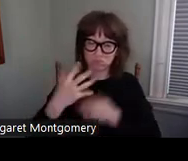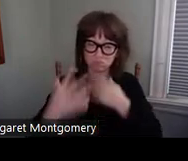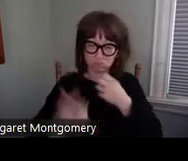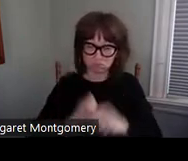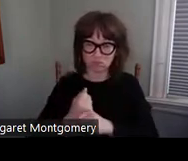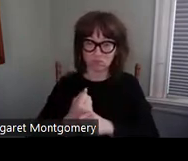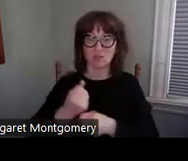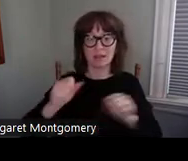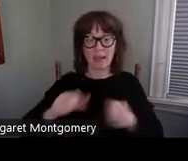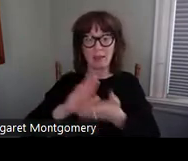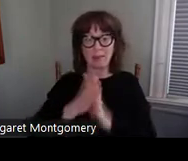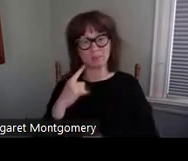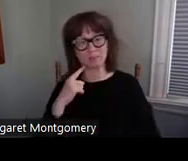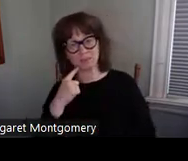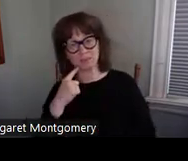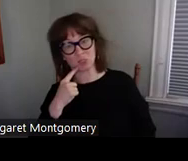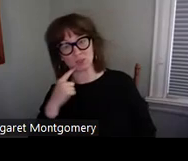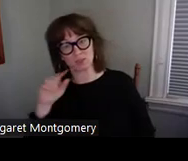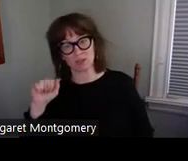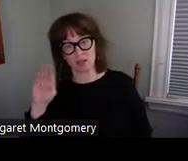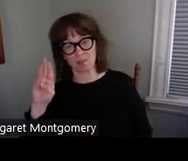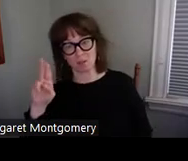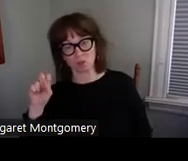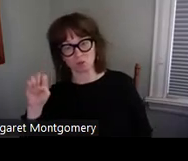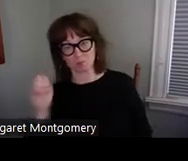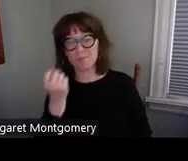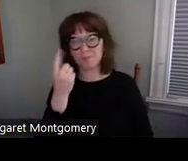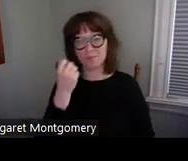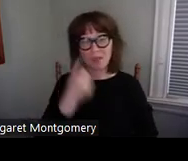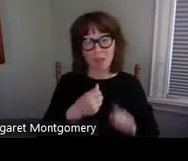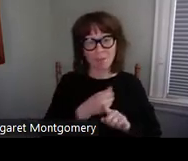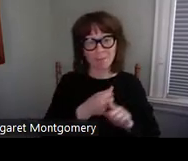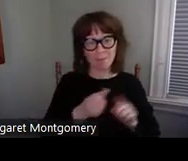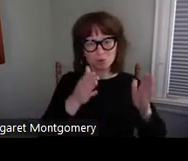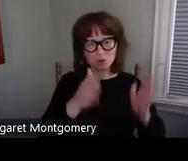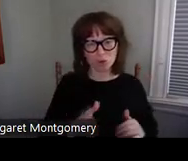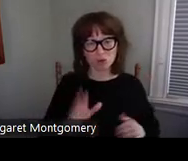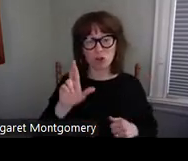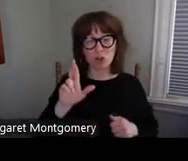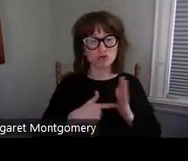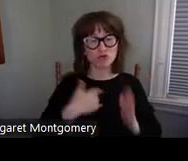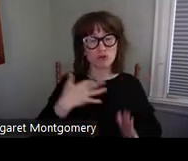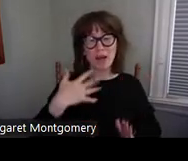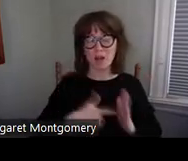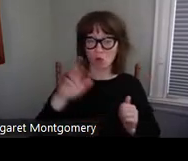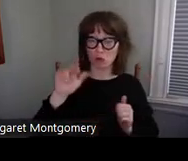also important to remember that abusers rarely engage 12:44:23 in abusive behaviors. 100% of the time moments of kindness or calm.